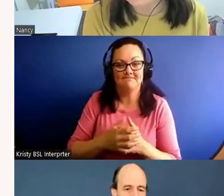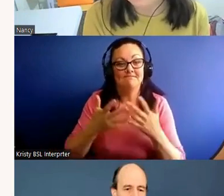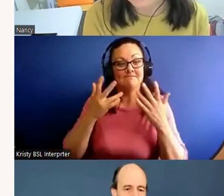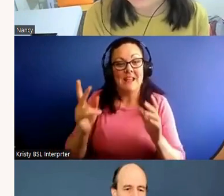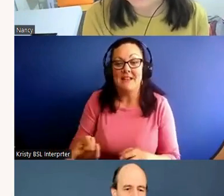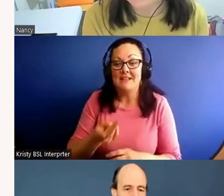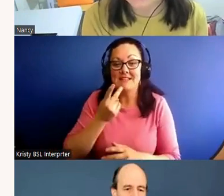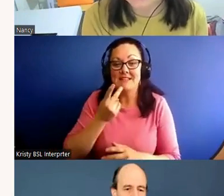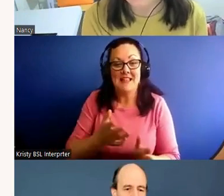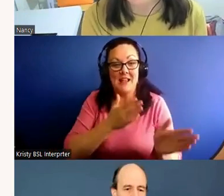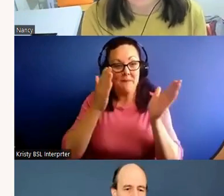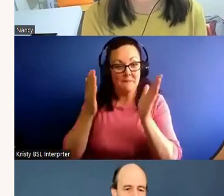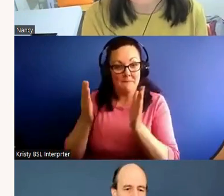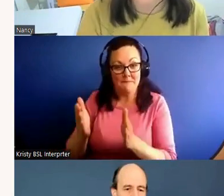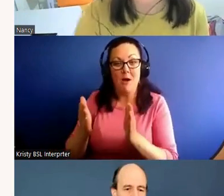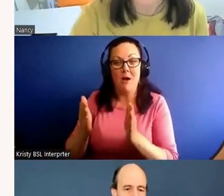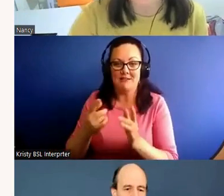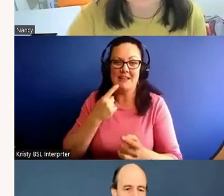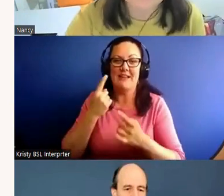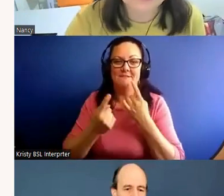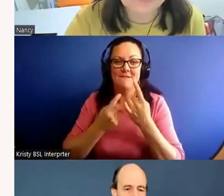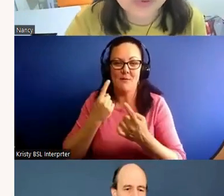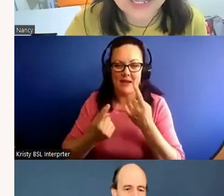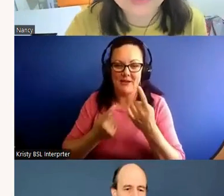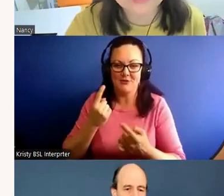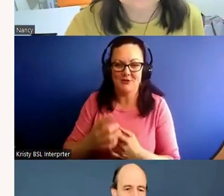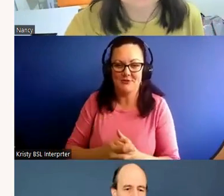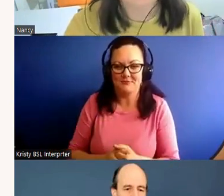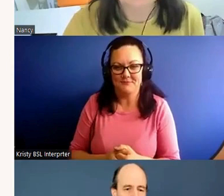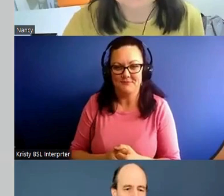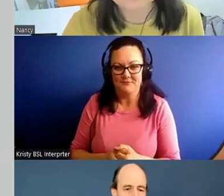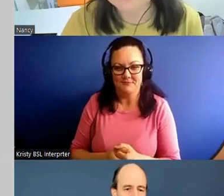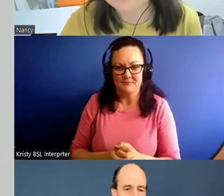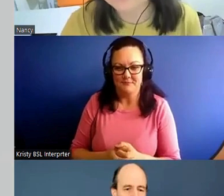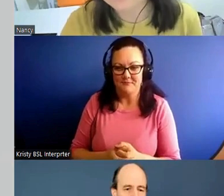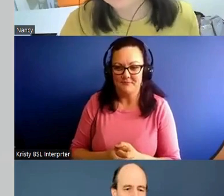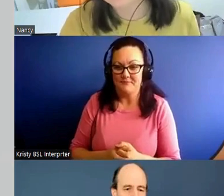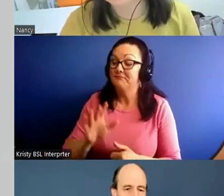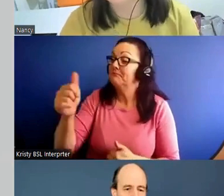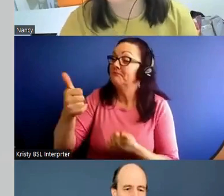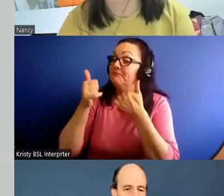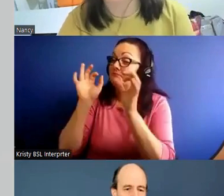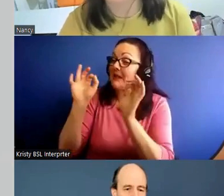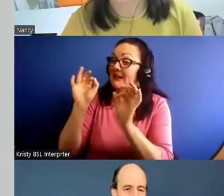evaluation and we have to talk more about that. : Excellent. Thank you Nancy so Nancy